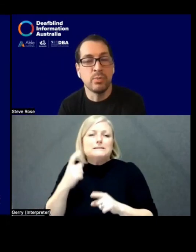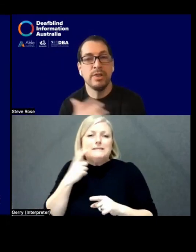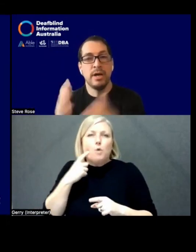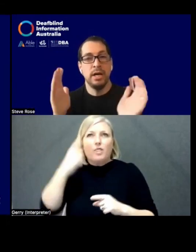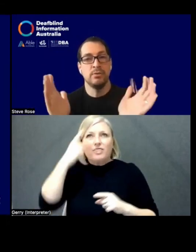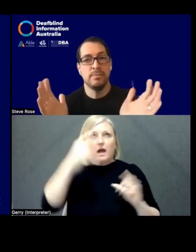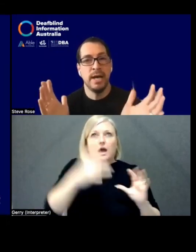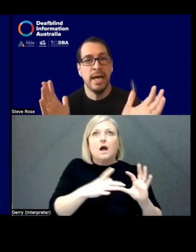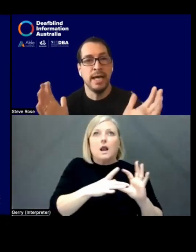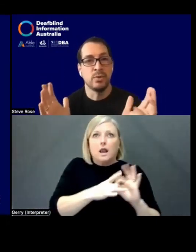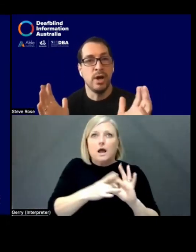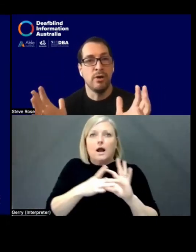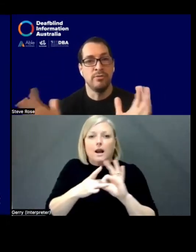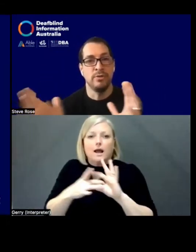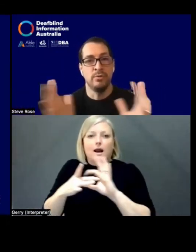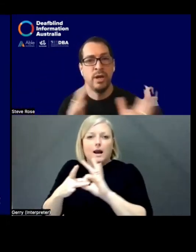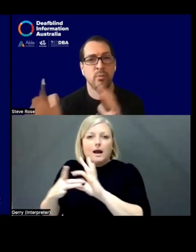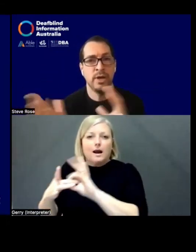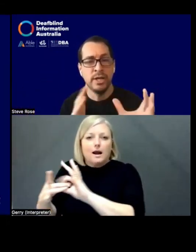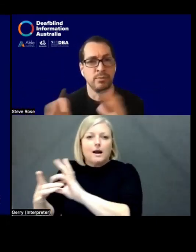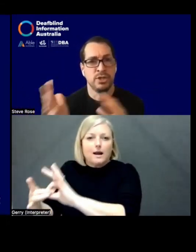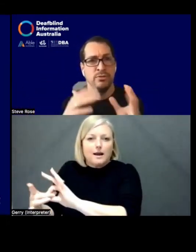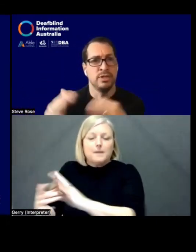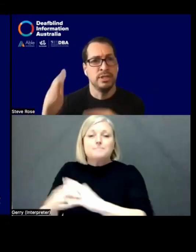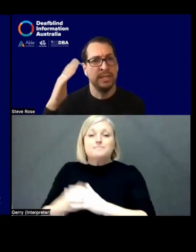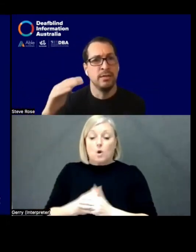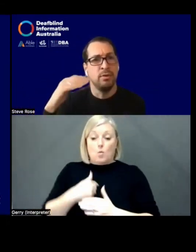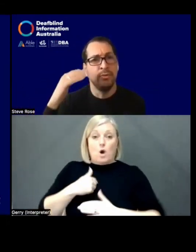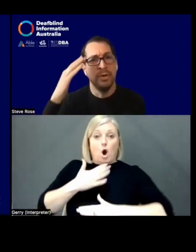It's one that I hold in my head quite often when I'm working with children is thinking,